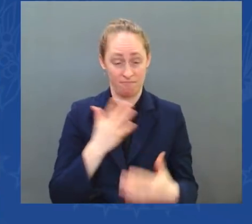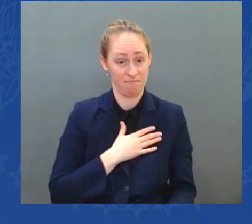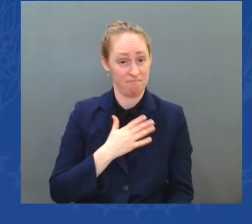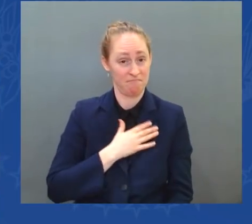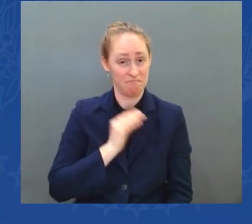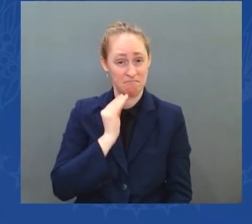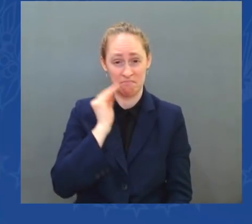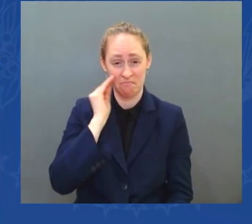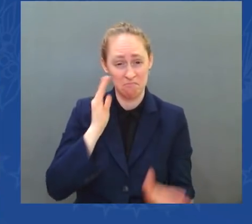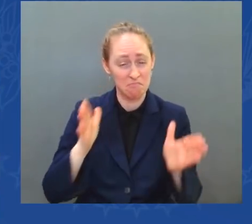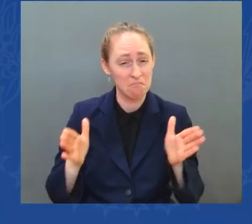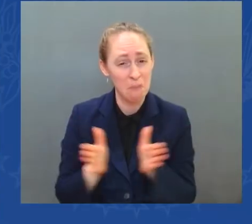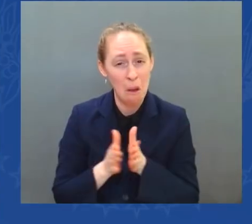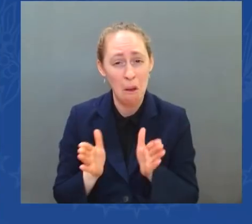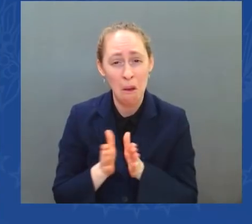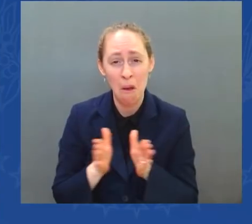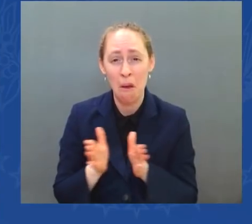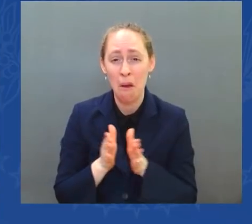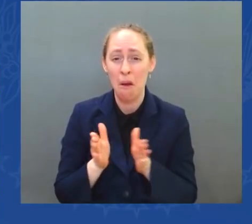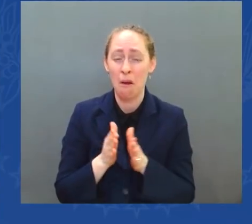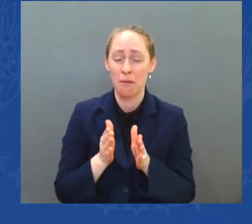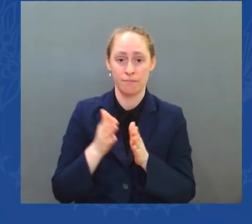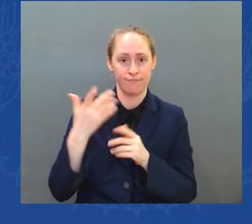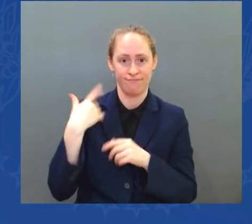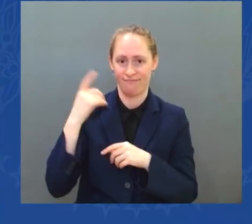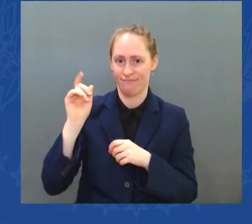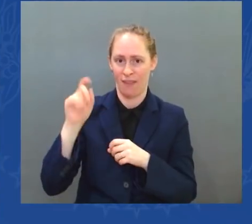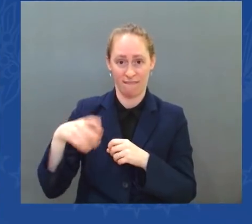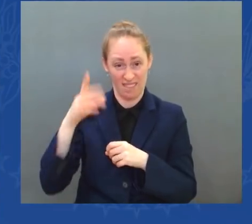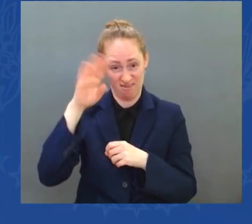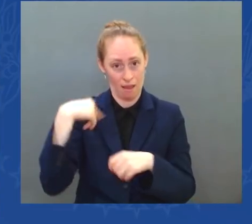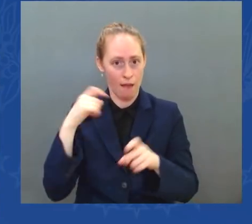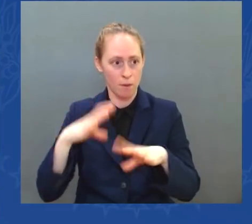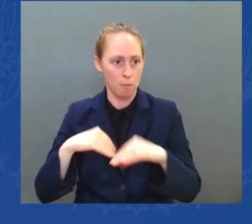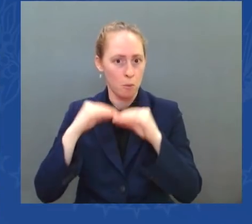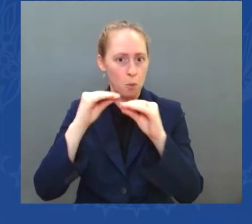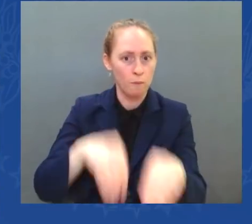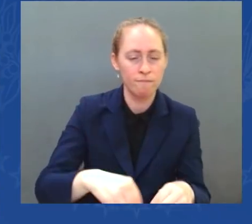And with four kids, my grandpop, and my mom and dad.